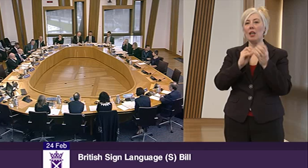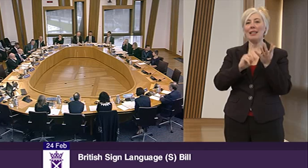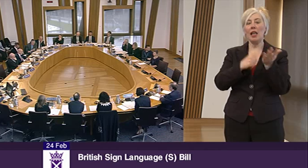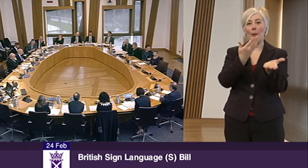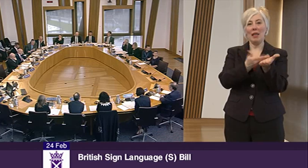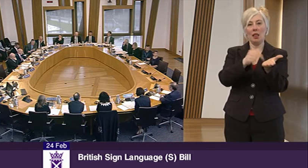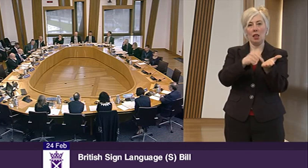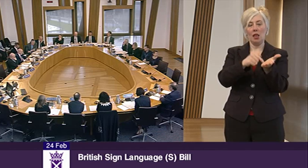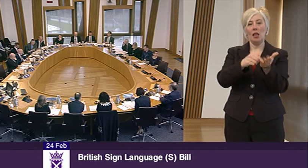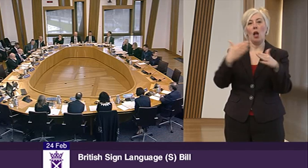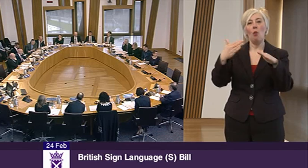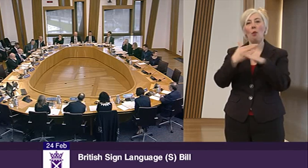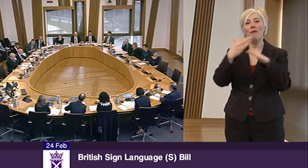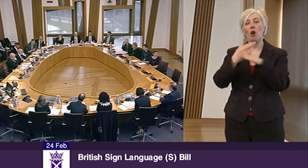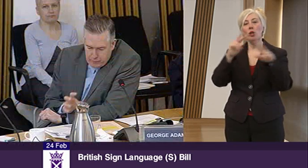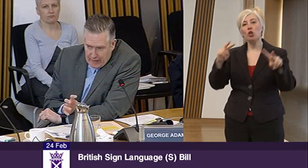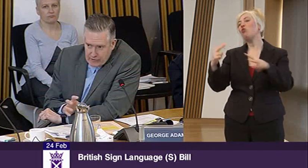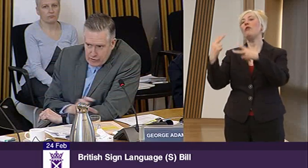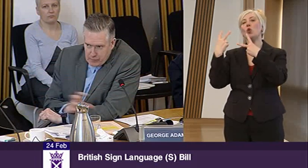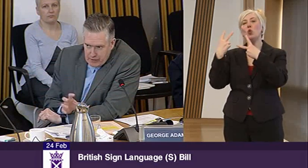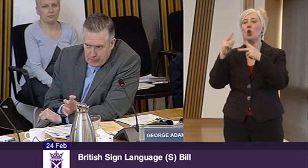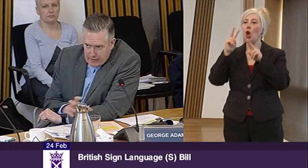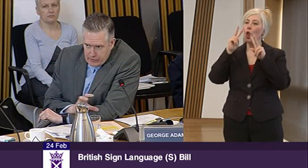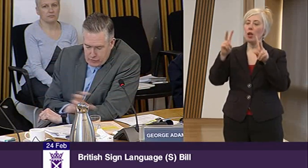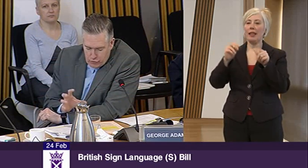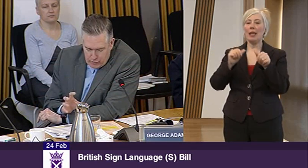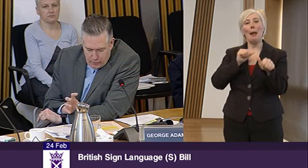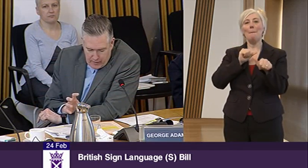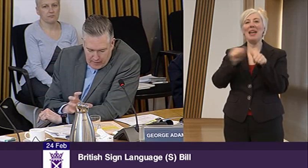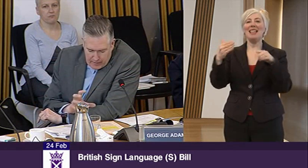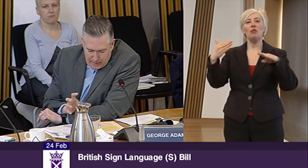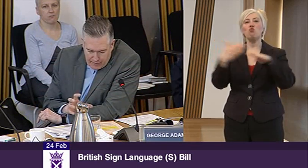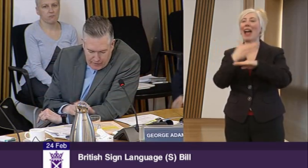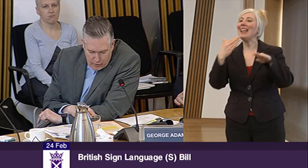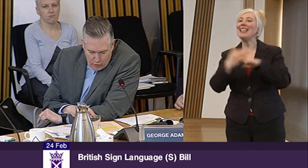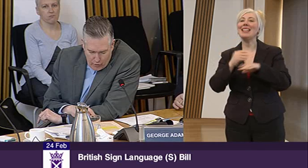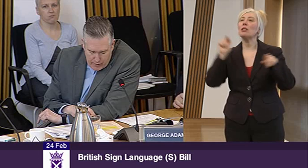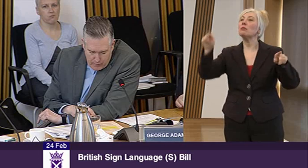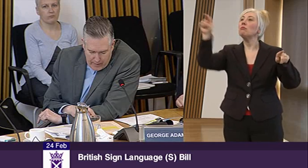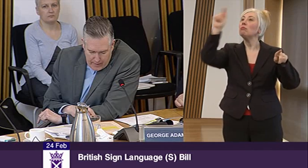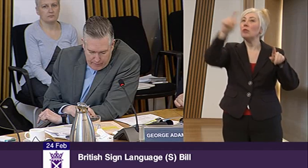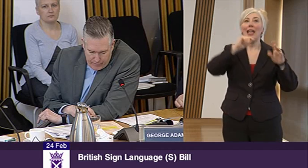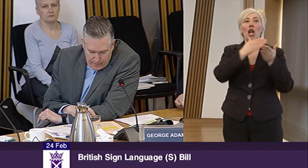The performance review provision is all about sharing best practice and ensuring that we